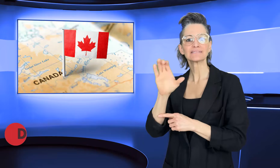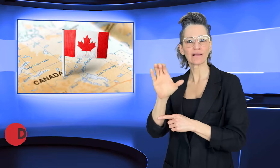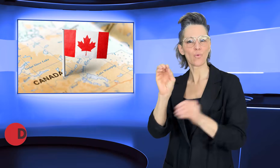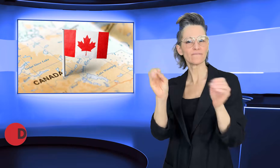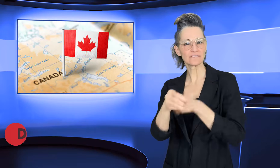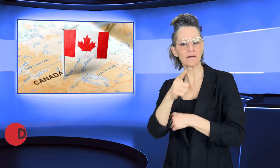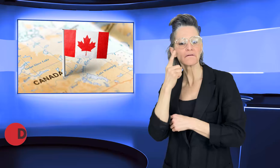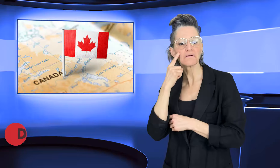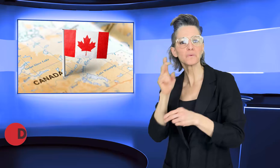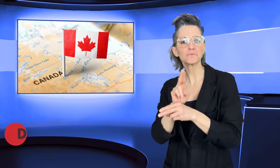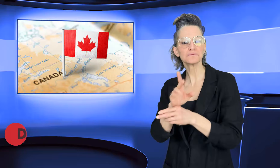at an ICBC office.